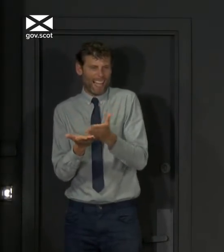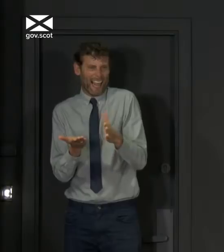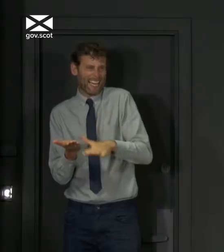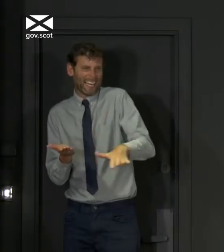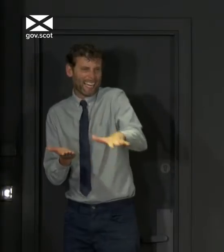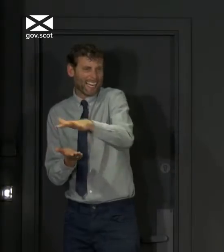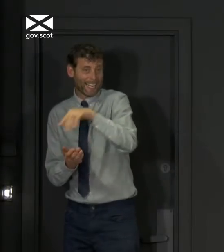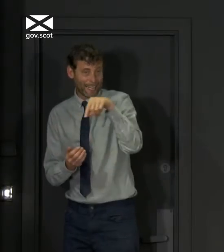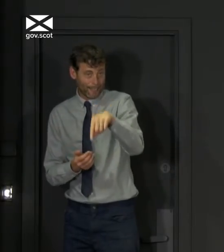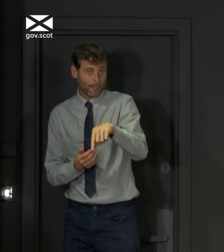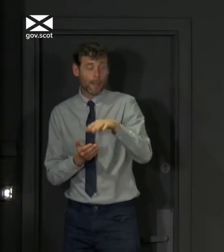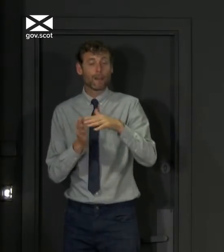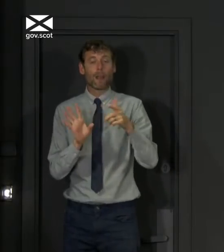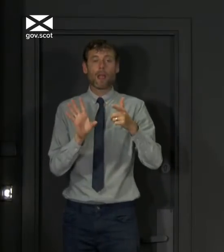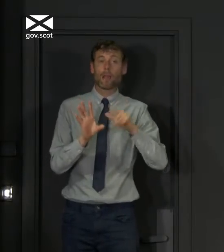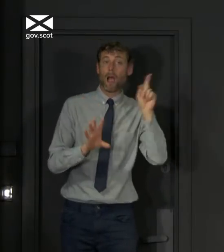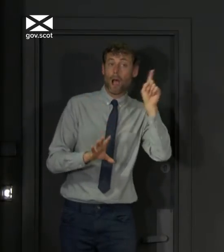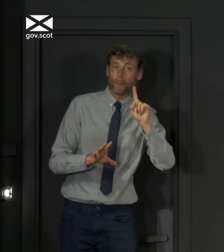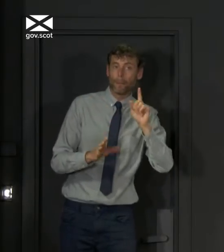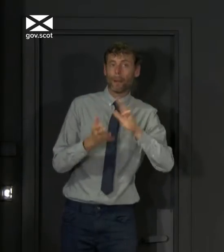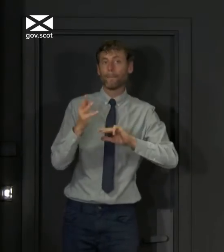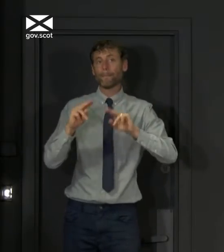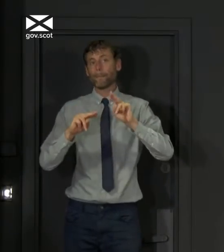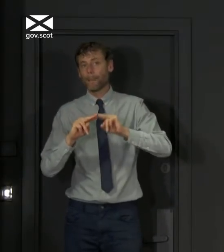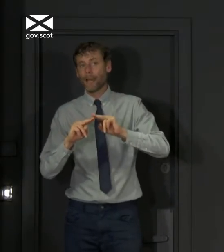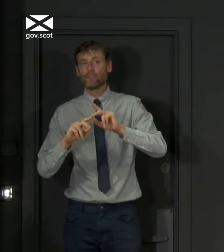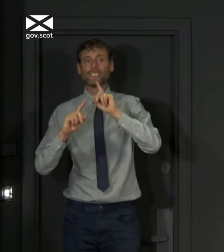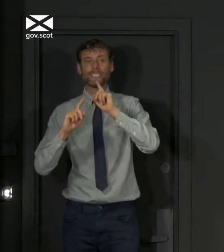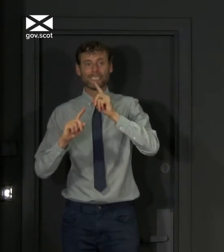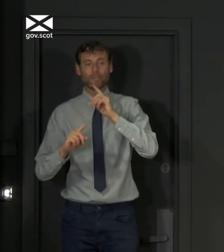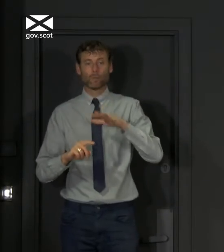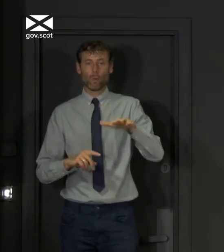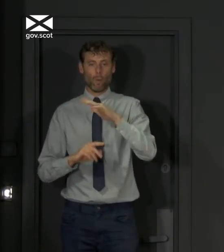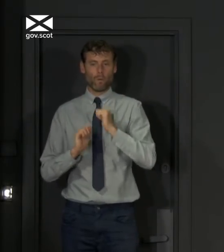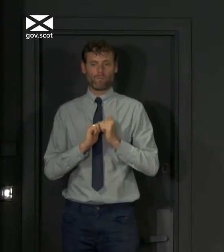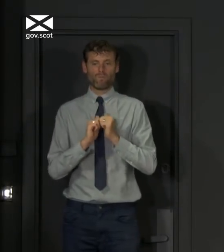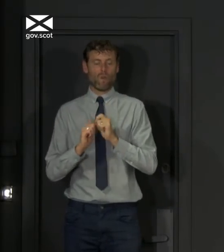that young people, parents, teachers have confidence in that and that will be work overseen